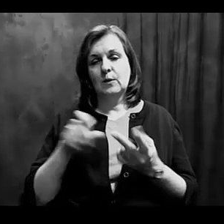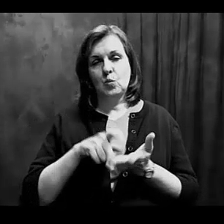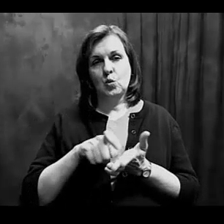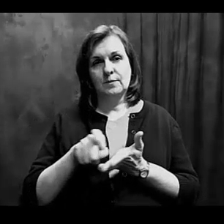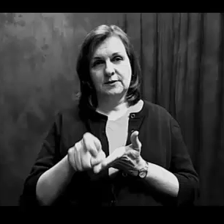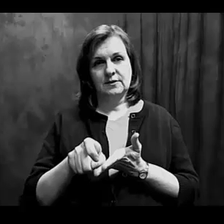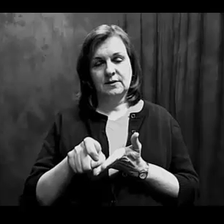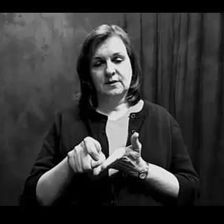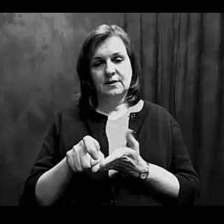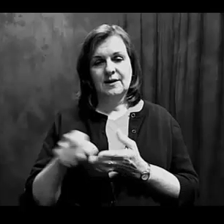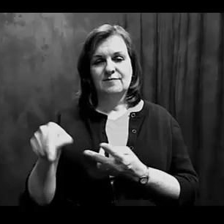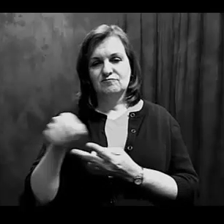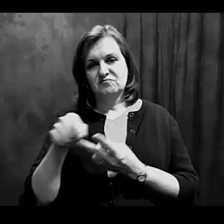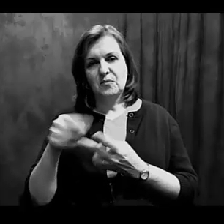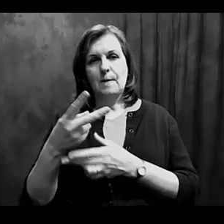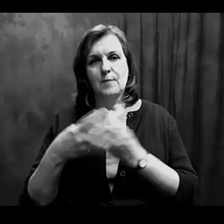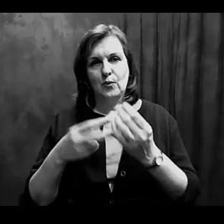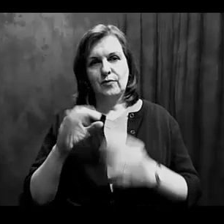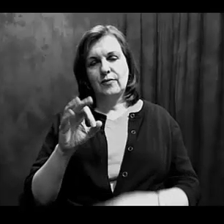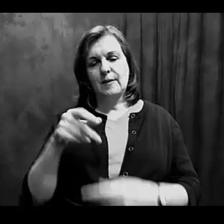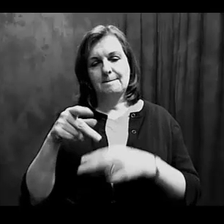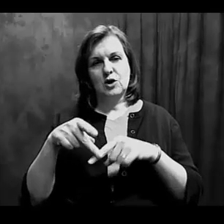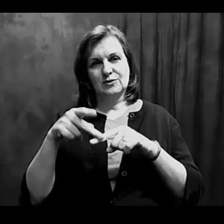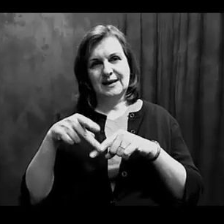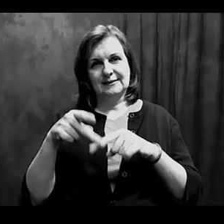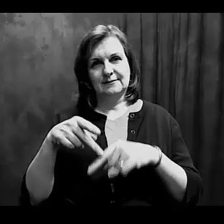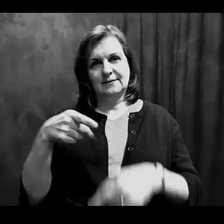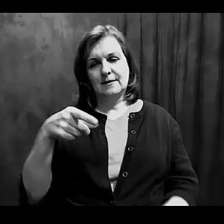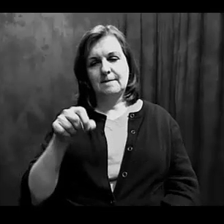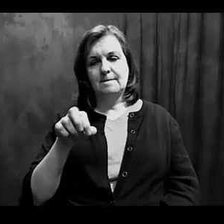all of them of course being parasitic